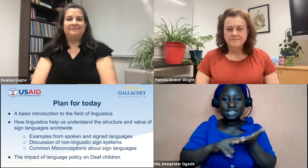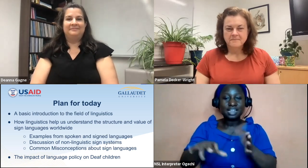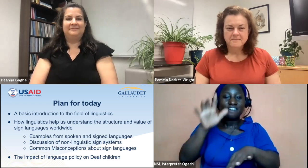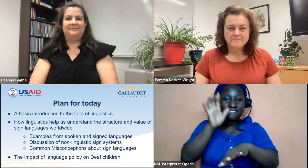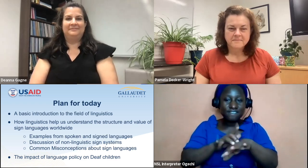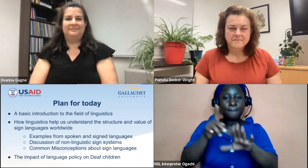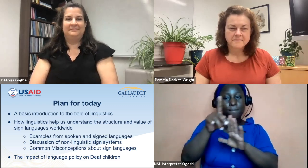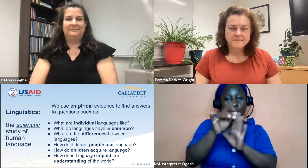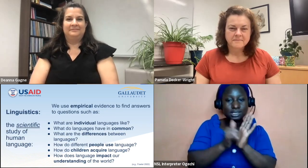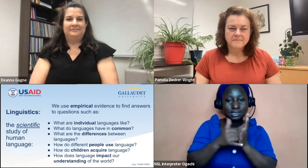all right Next slide, please.